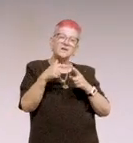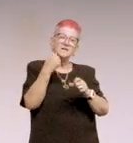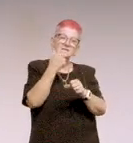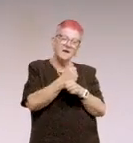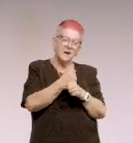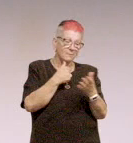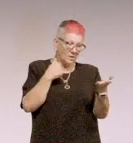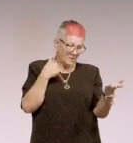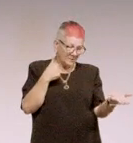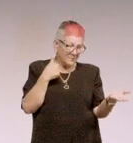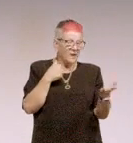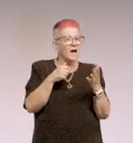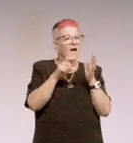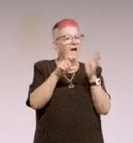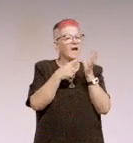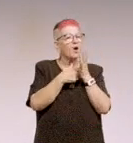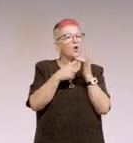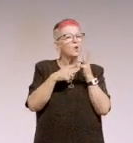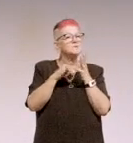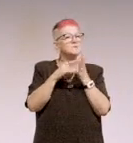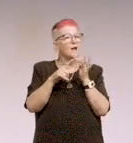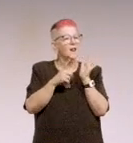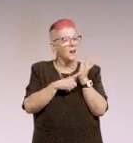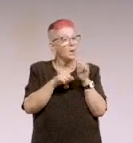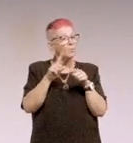I understand that most of the websites where I have tried to use